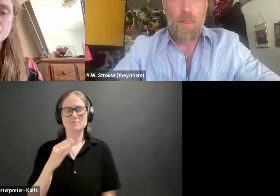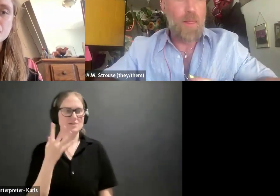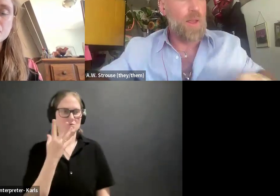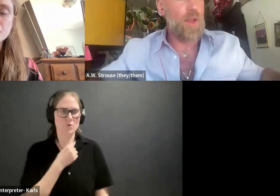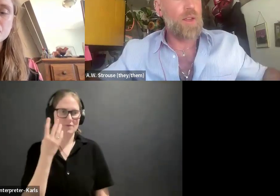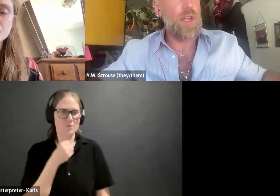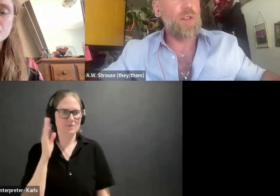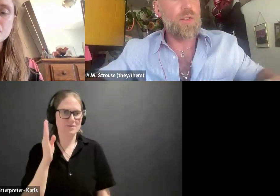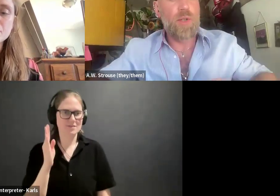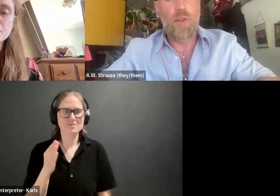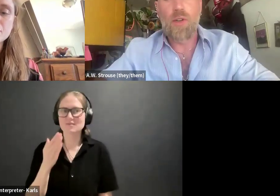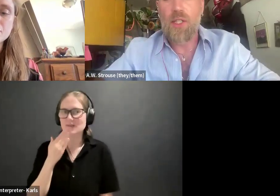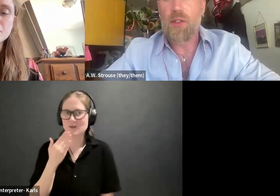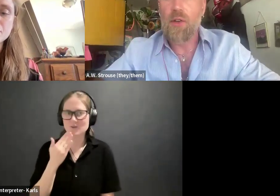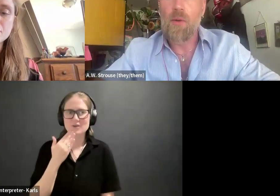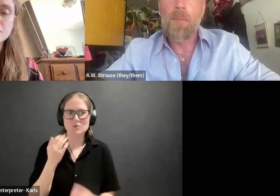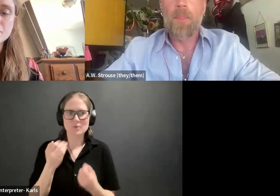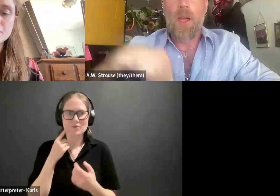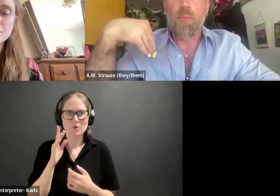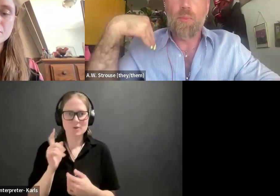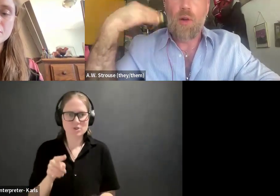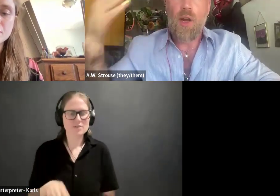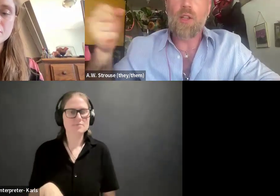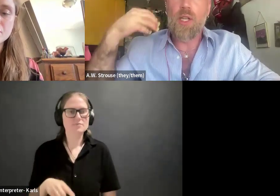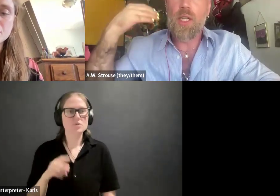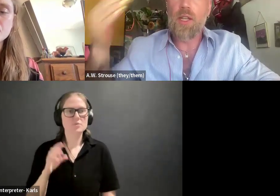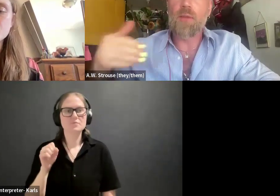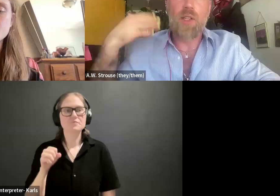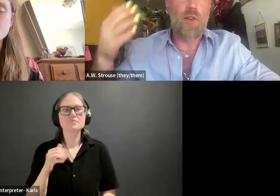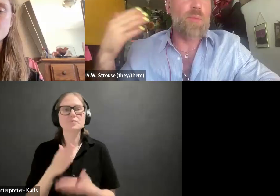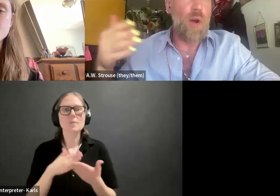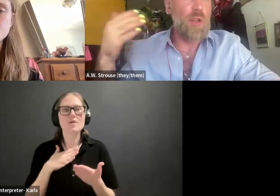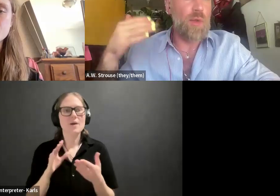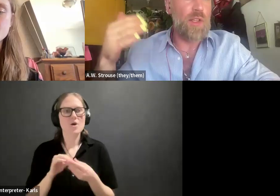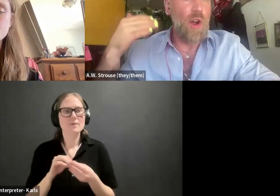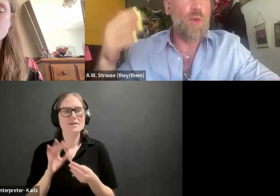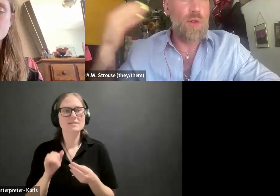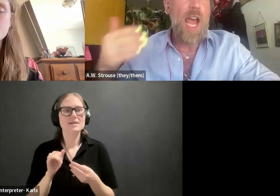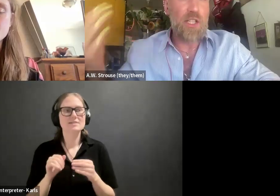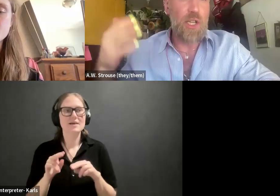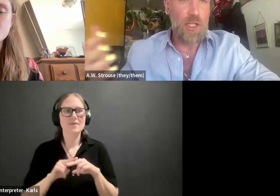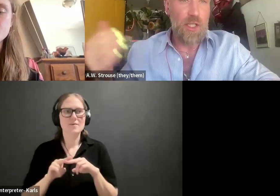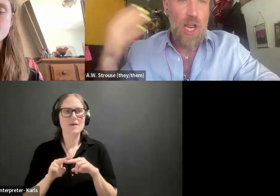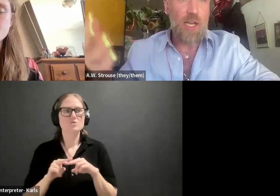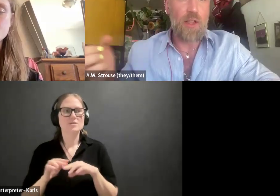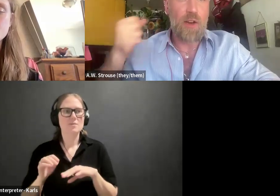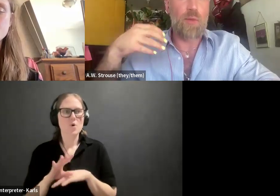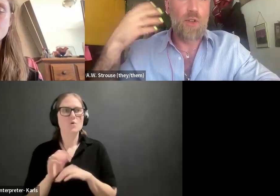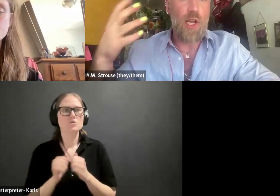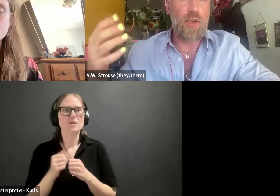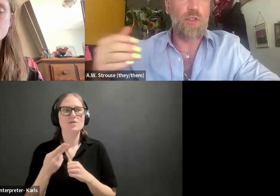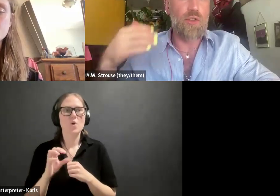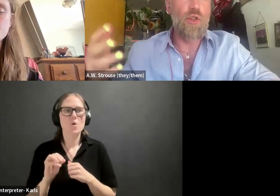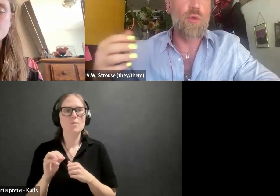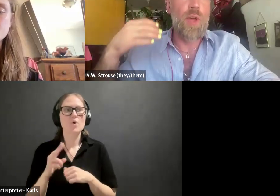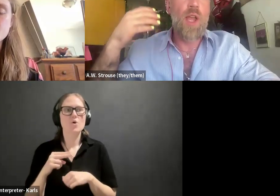Thank you so much for your question. So, yeah, part of my argument is that the Metro is imposed with this homo-nationalist agenda, the government trying to consume